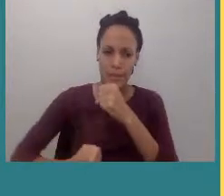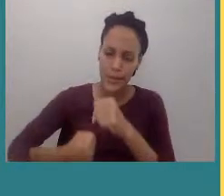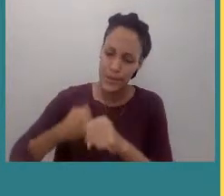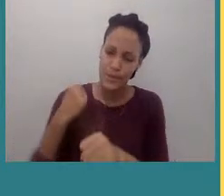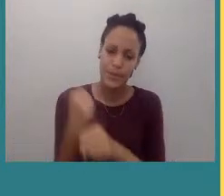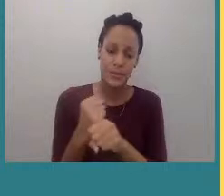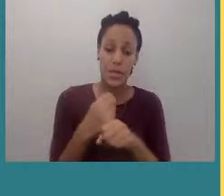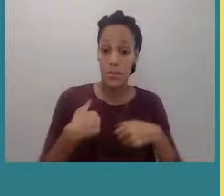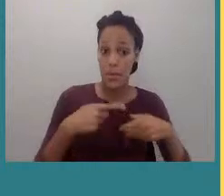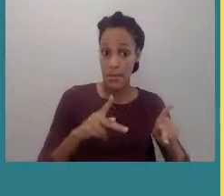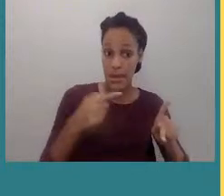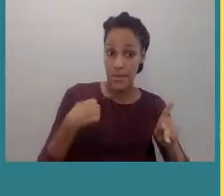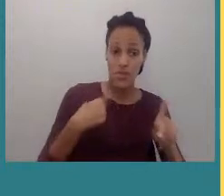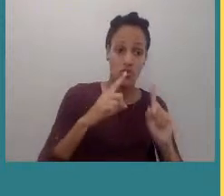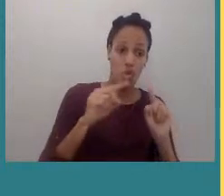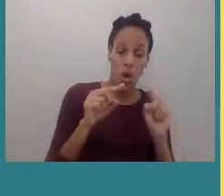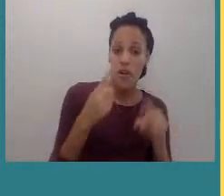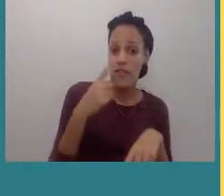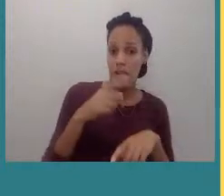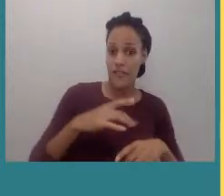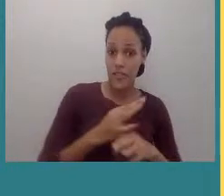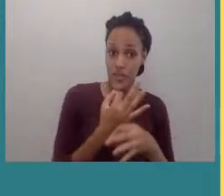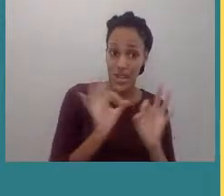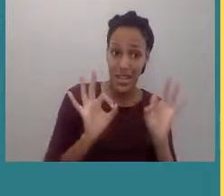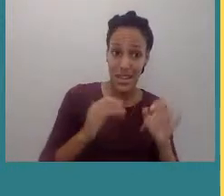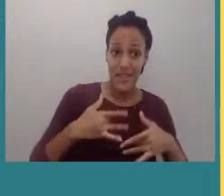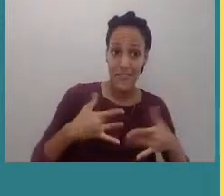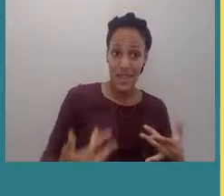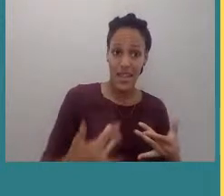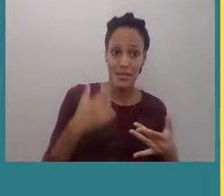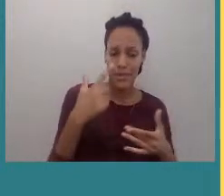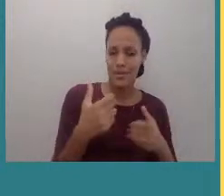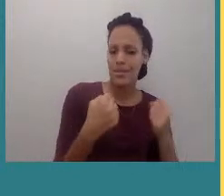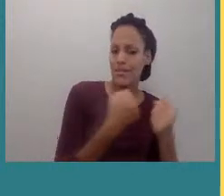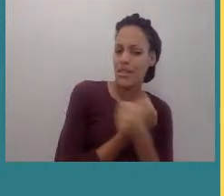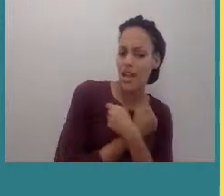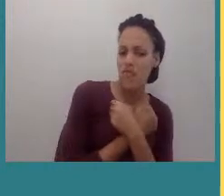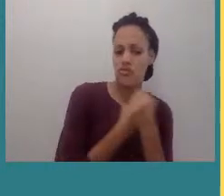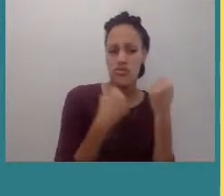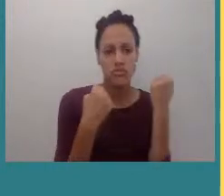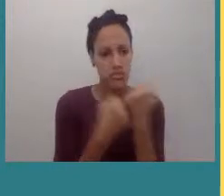two my friend with a nonprofit, and I was able to throw an event for free to the attendees